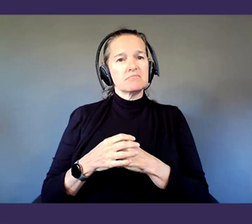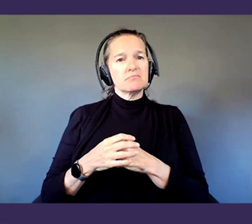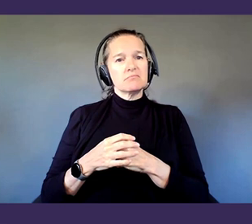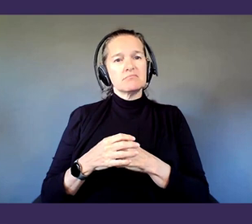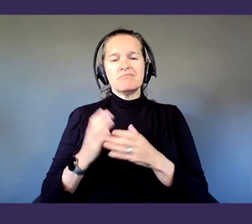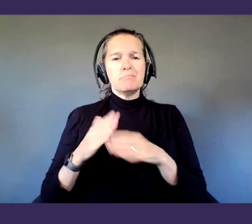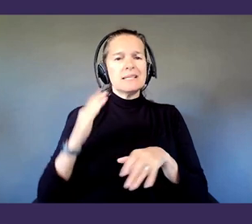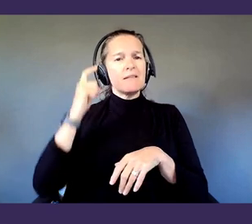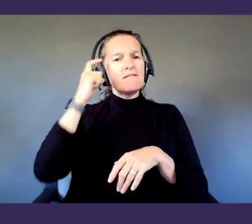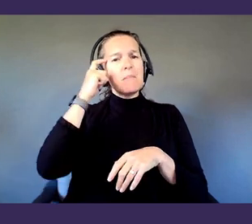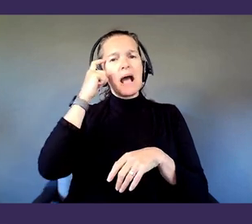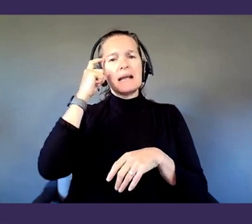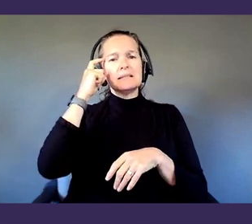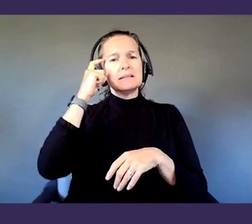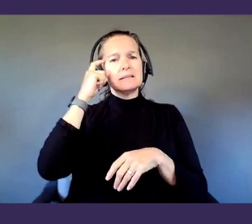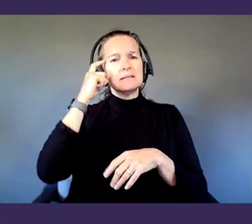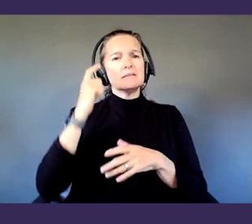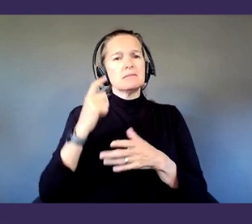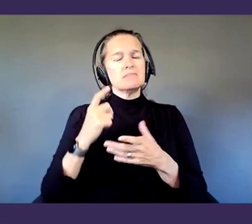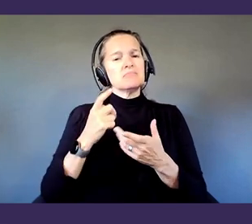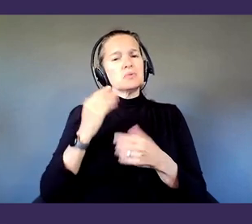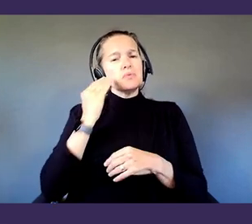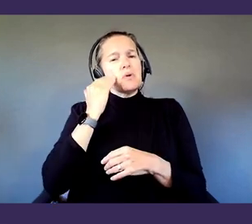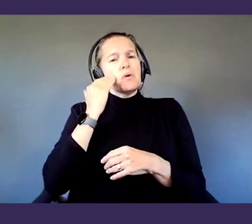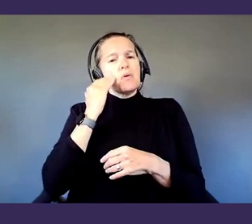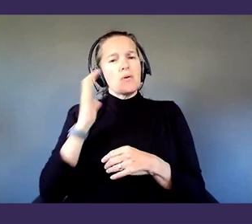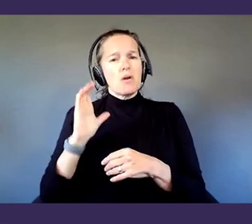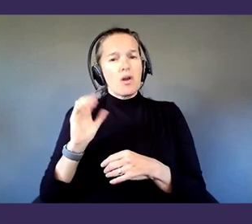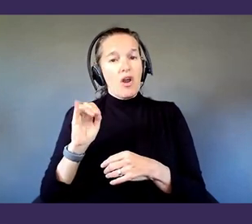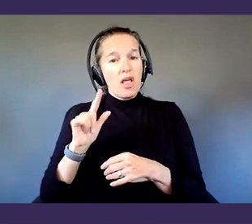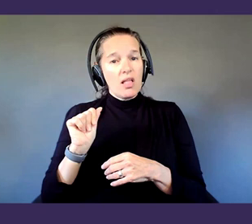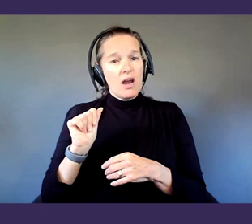to indicate that Karla has an incredible supported group